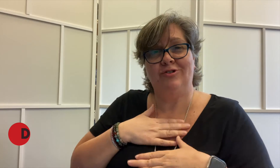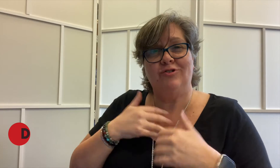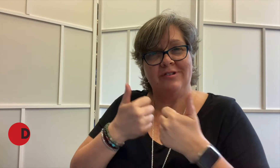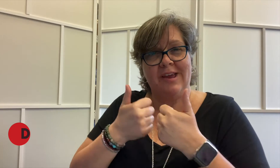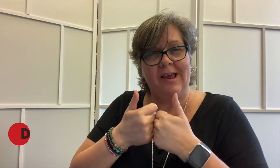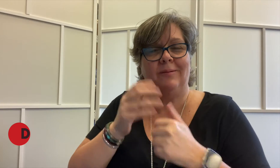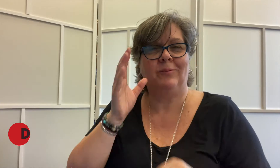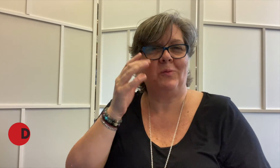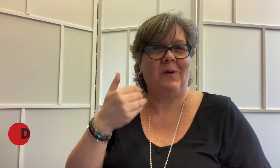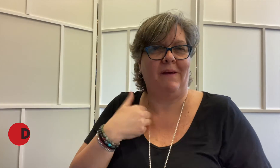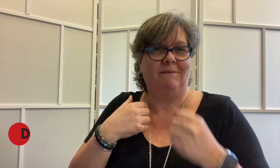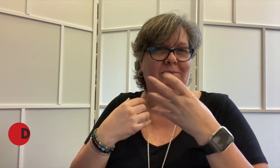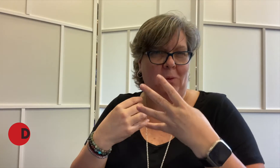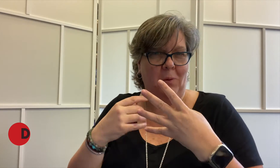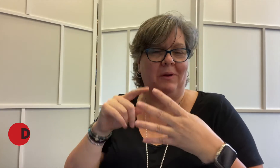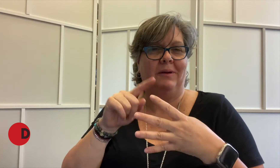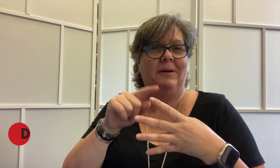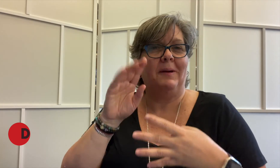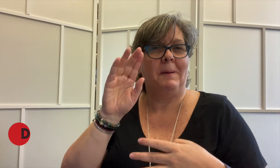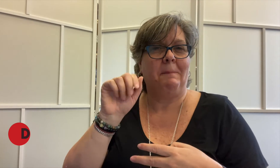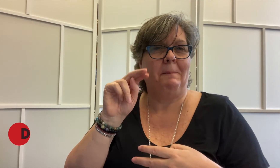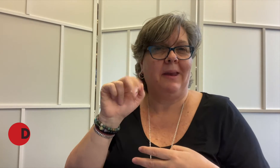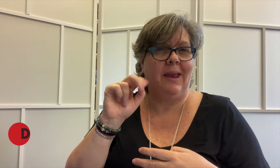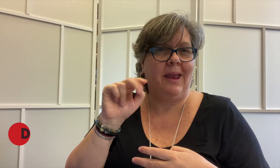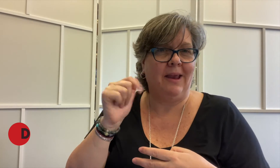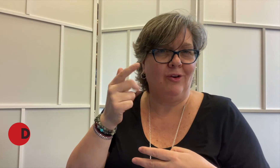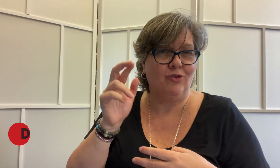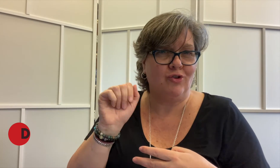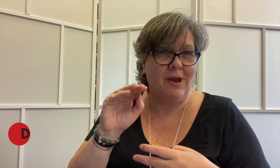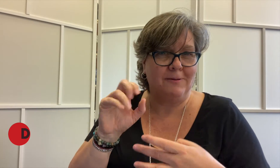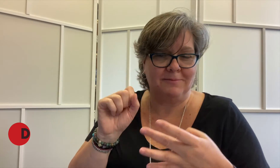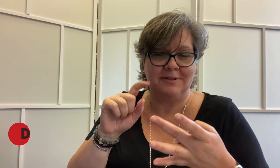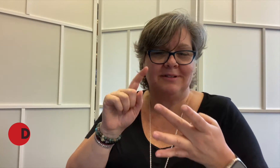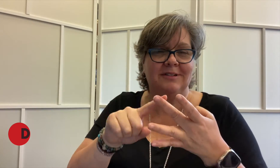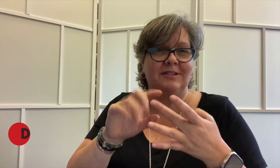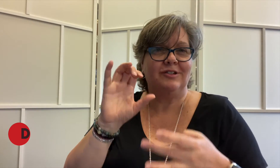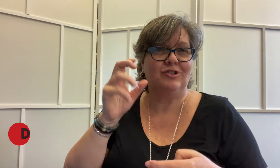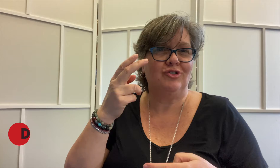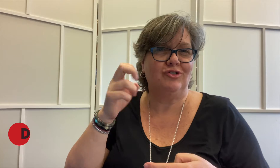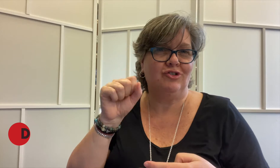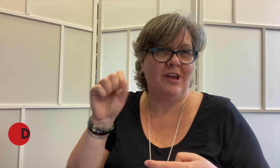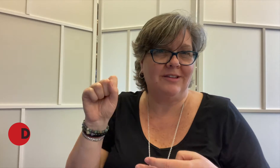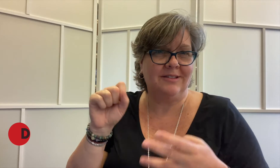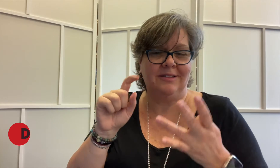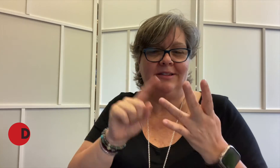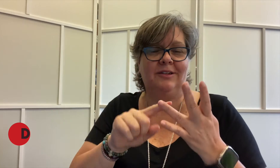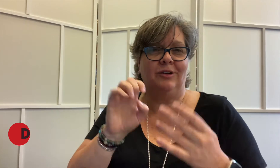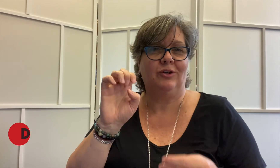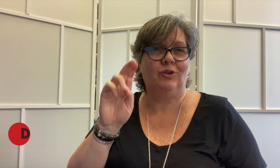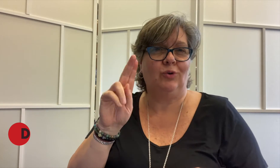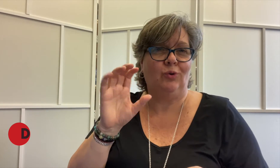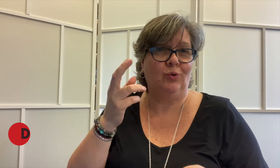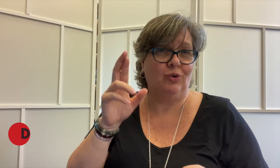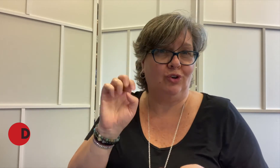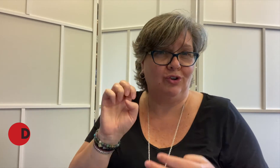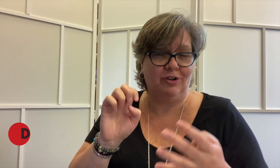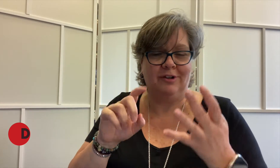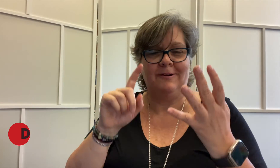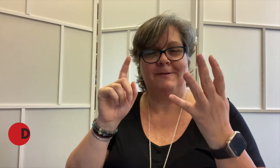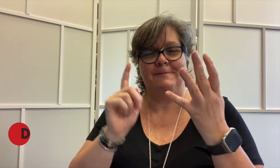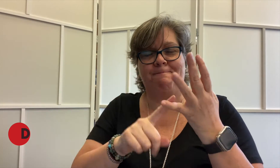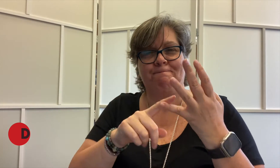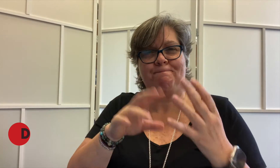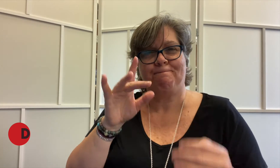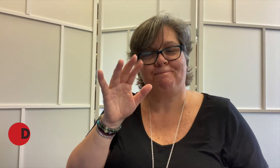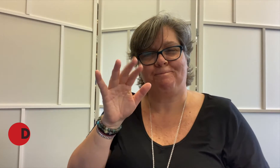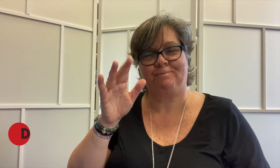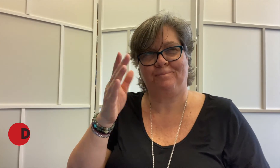Recreational games will have 4: Bananagrams, Chess, Euchre and